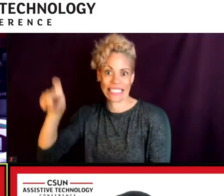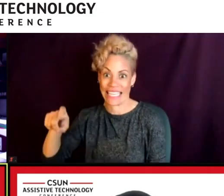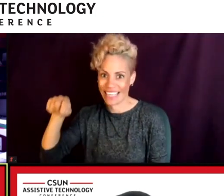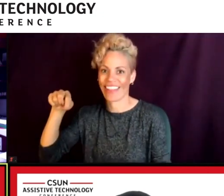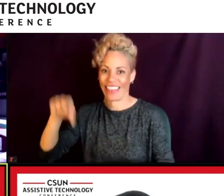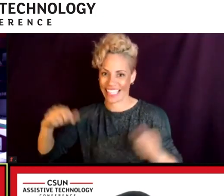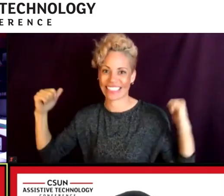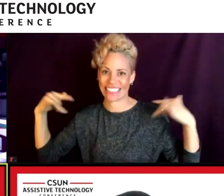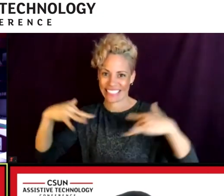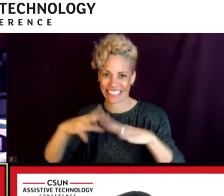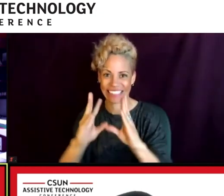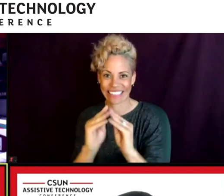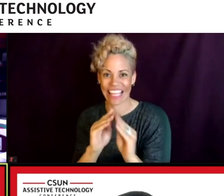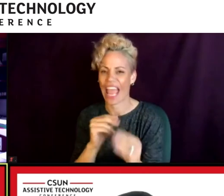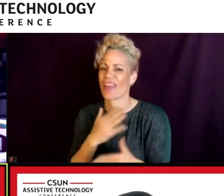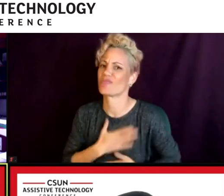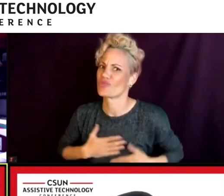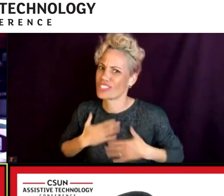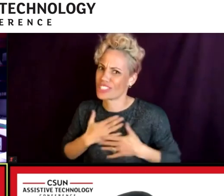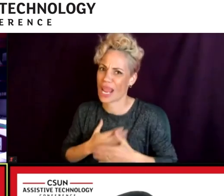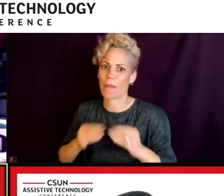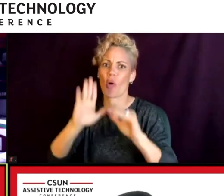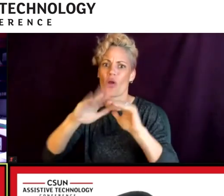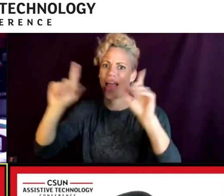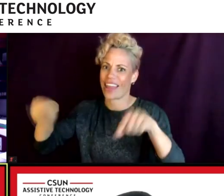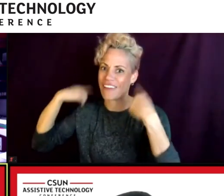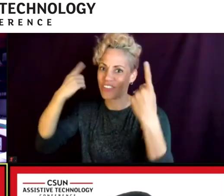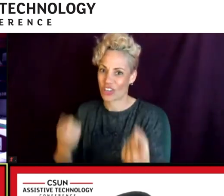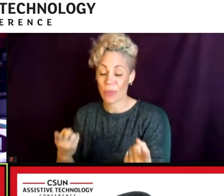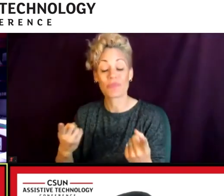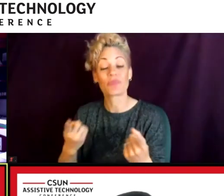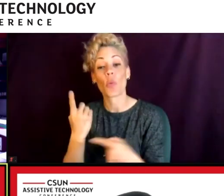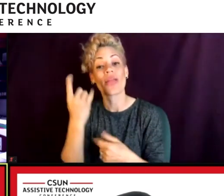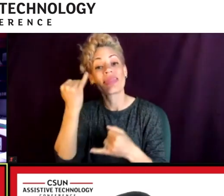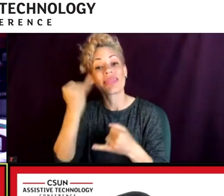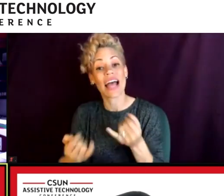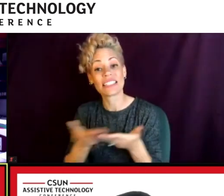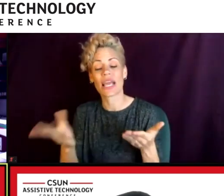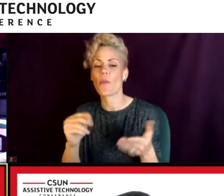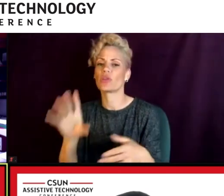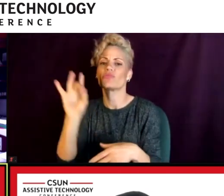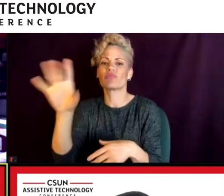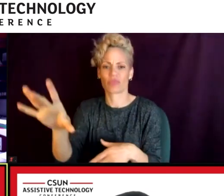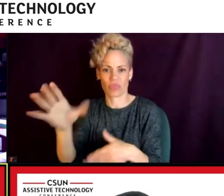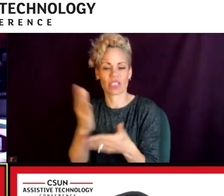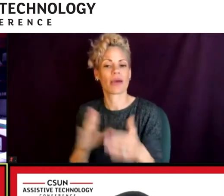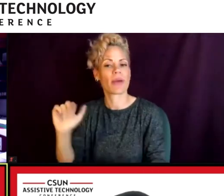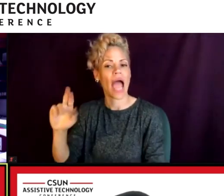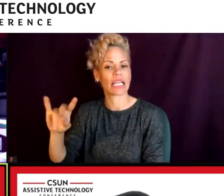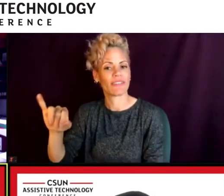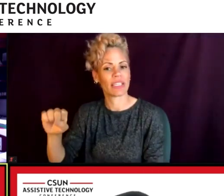One last thing, I just wanna call your attention to a few conference activities that may be new or a little different this year.